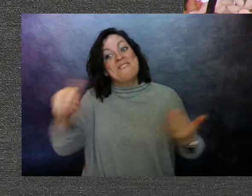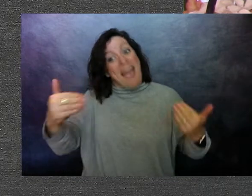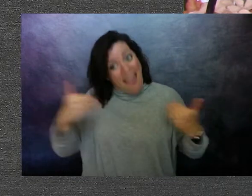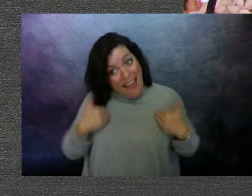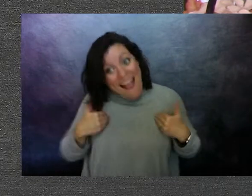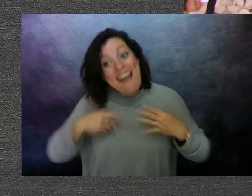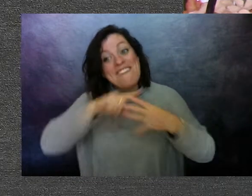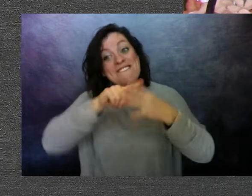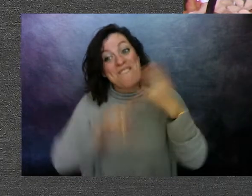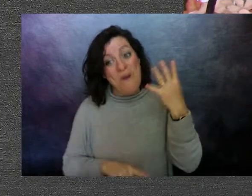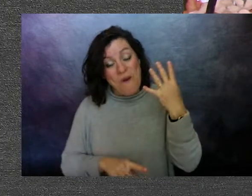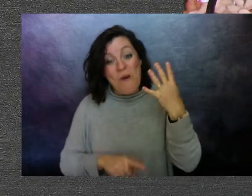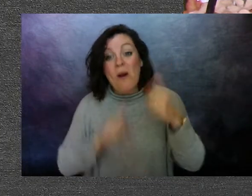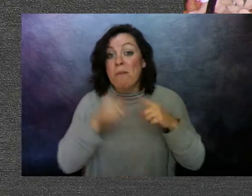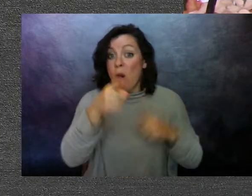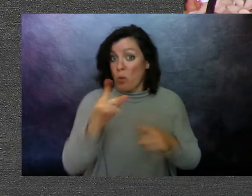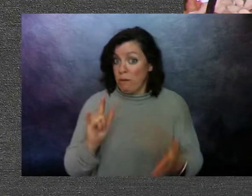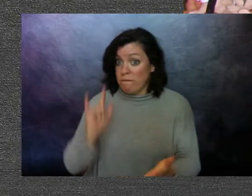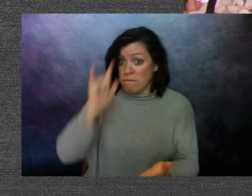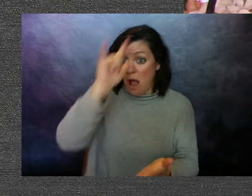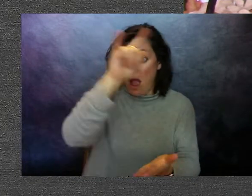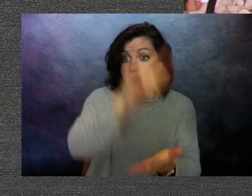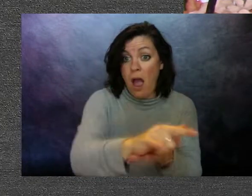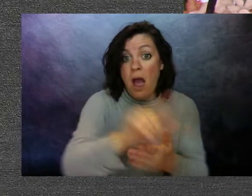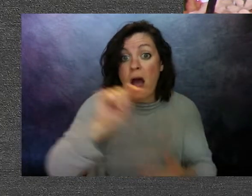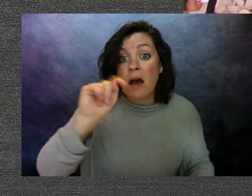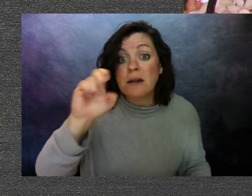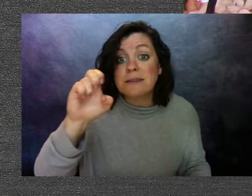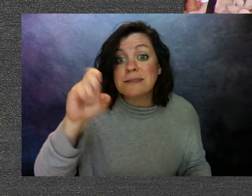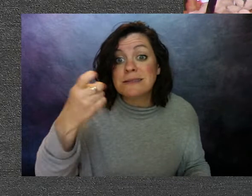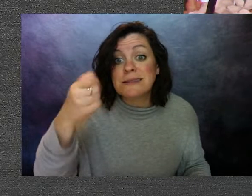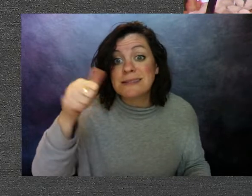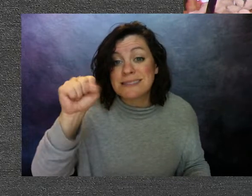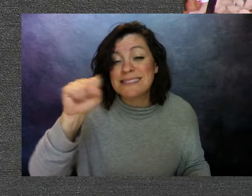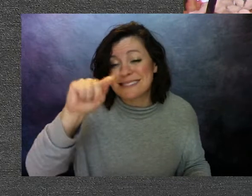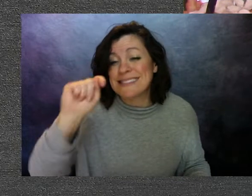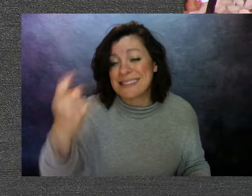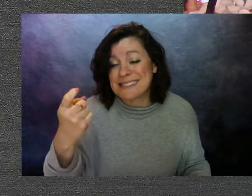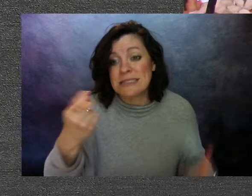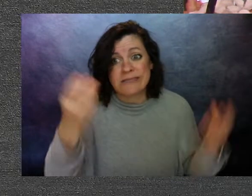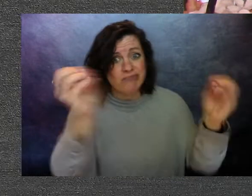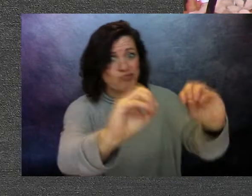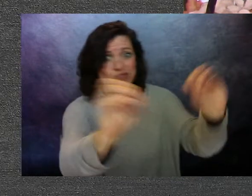Or if you went to Texas, it's really hot there, it doesn't get cold and wintery there.